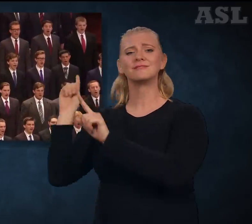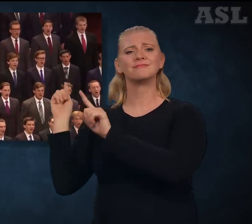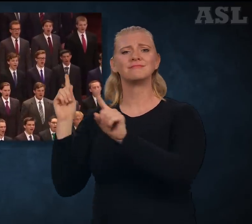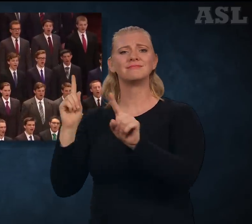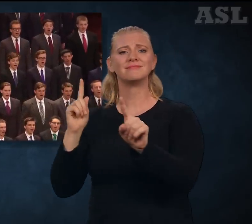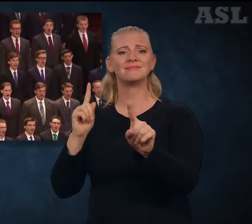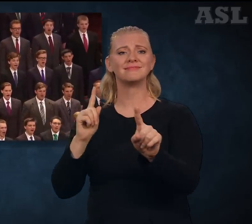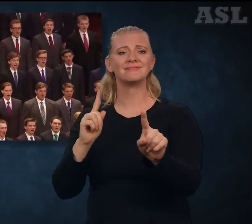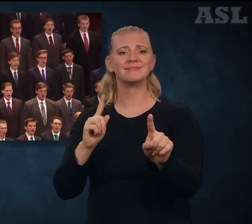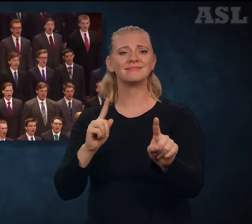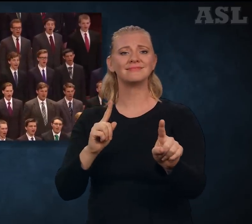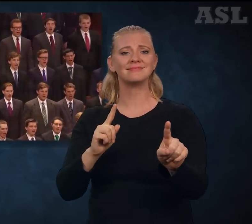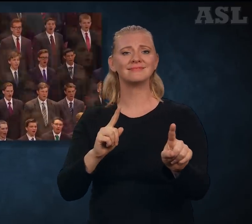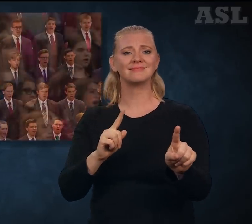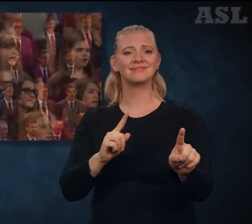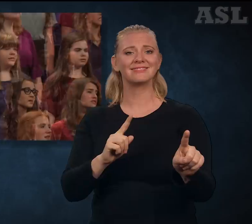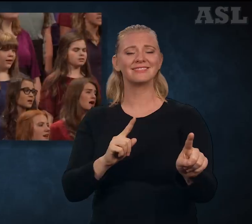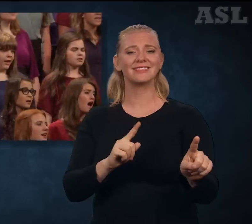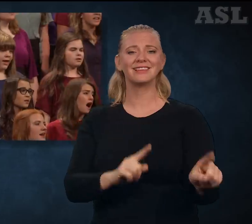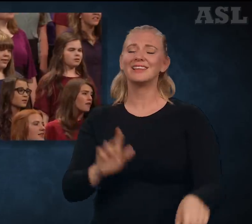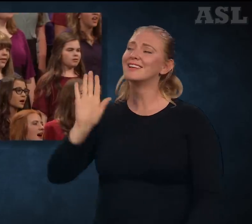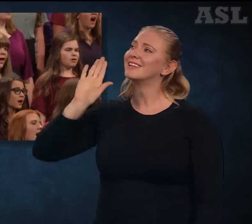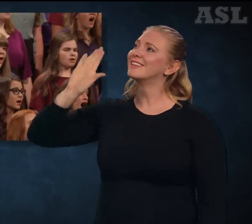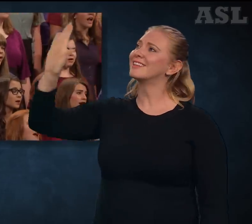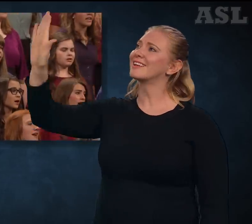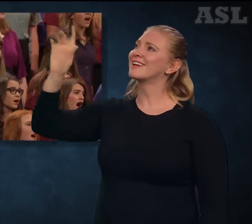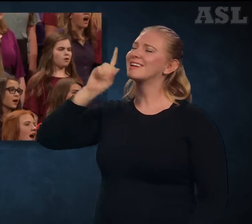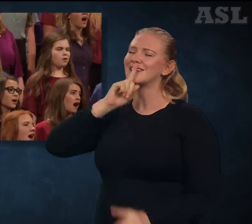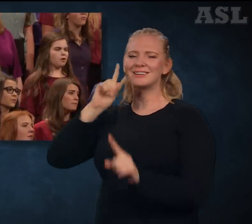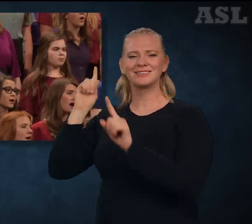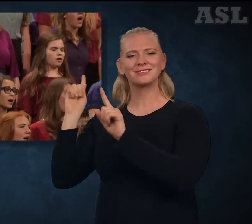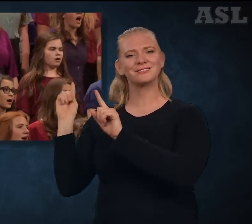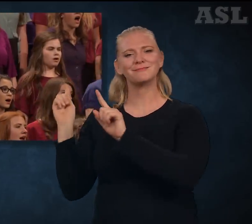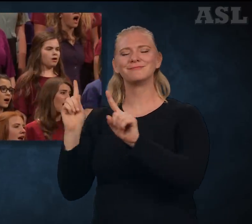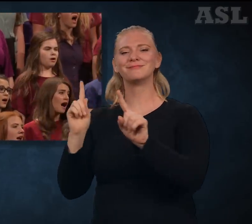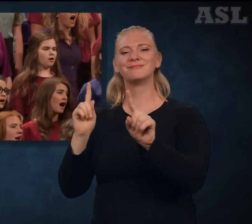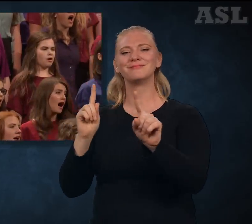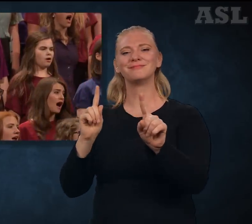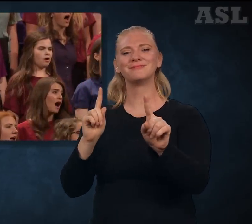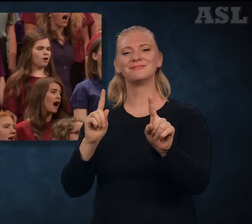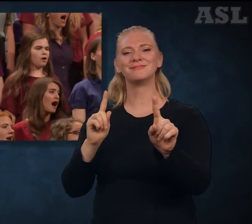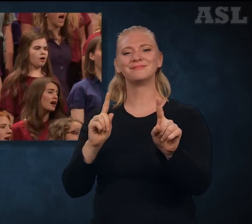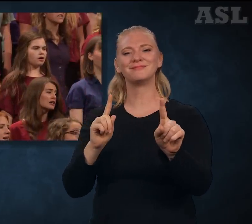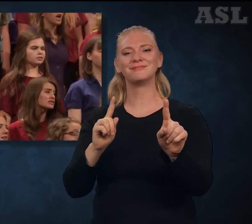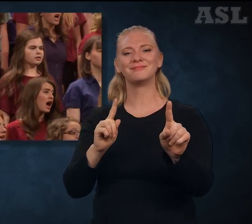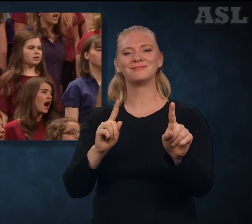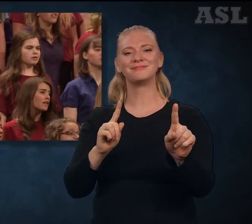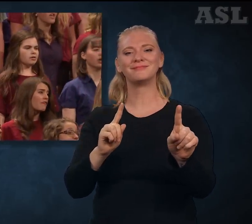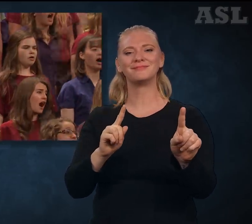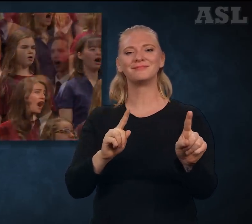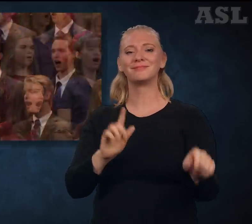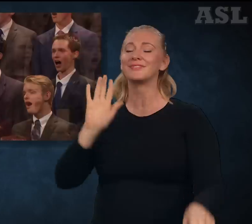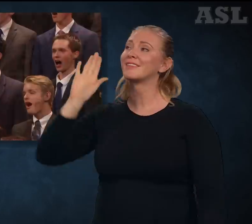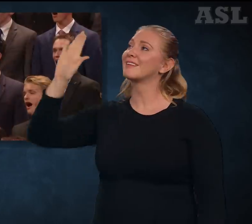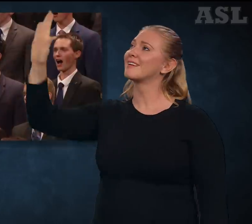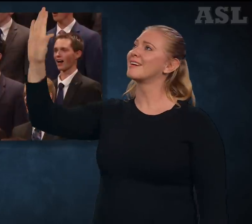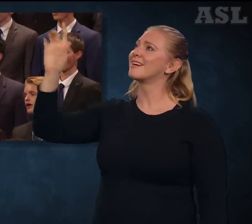THY COMMAND,